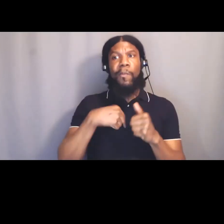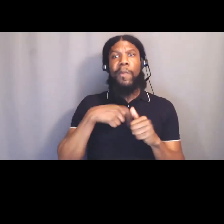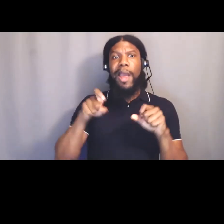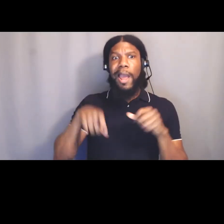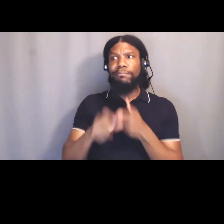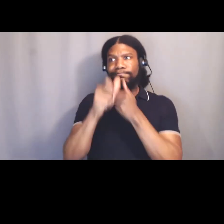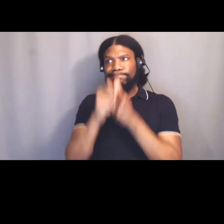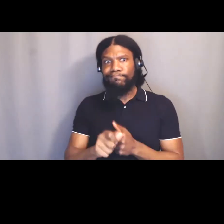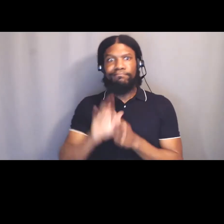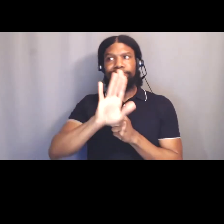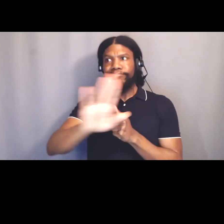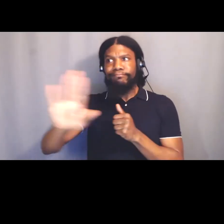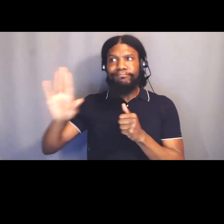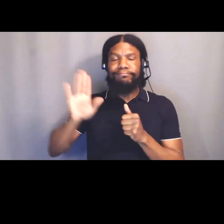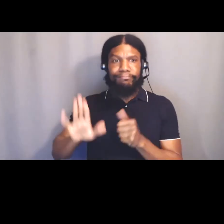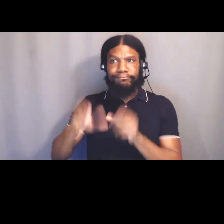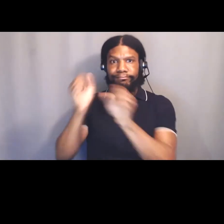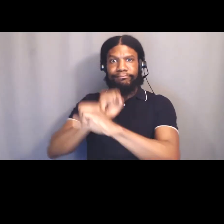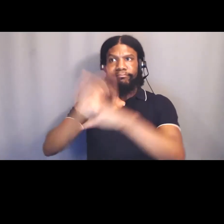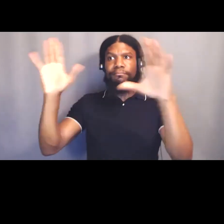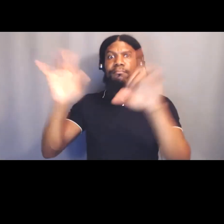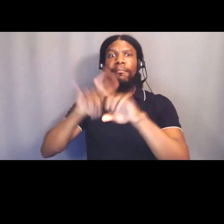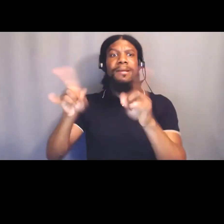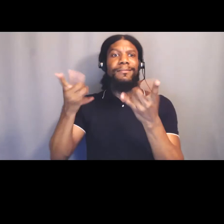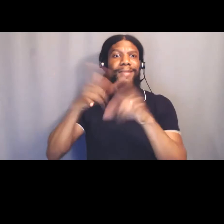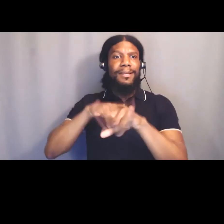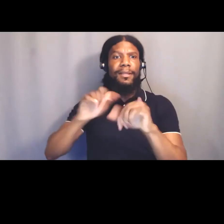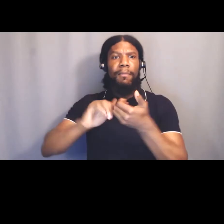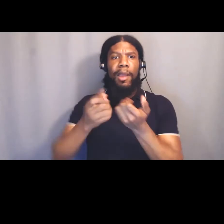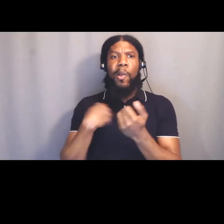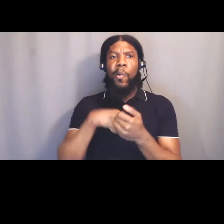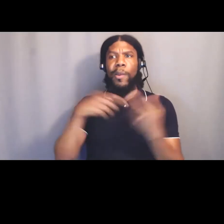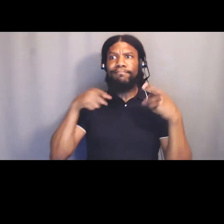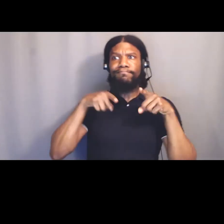So that's the subject today, but as always, we are gonna start with our